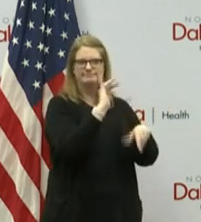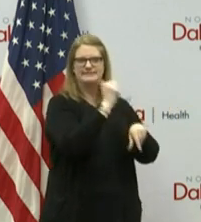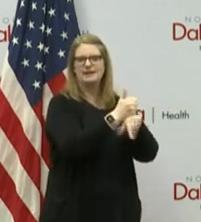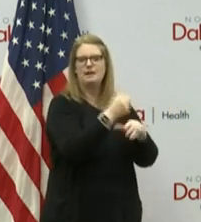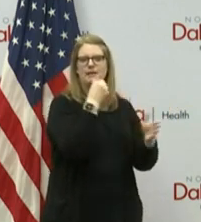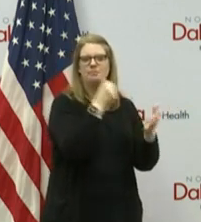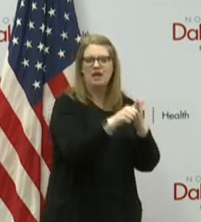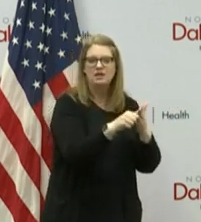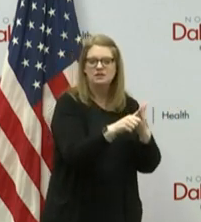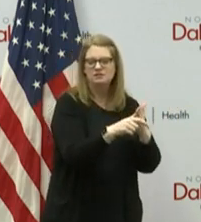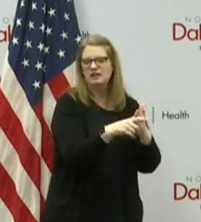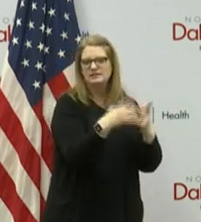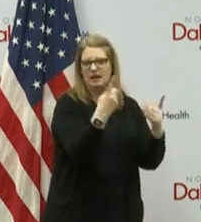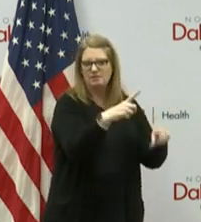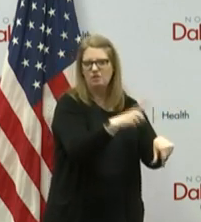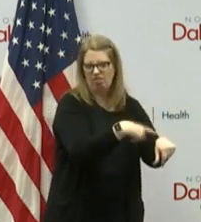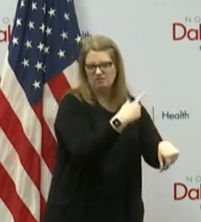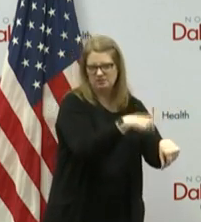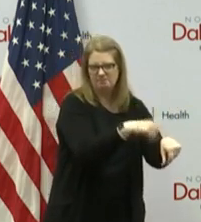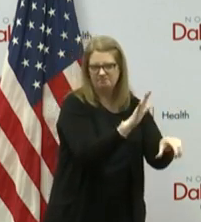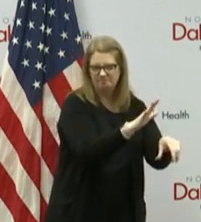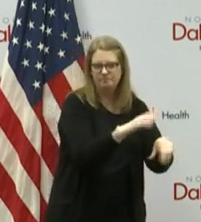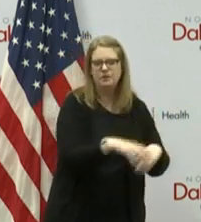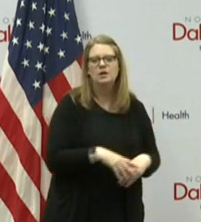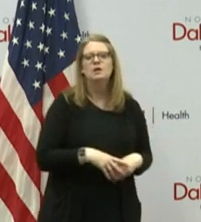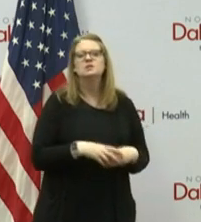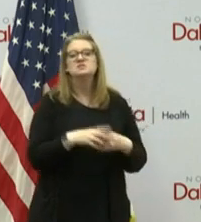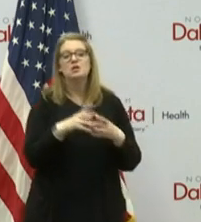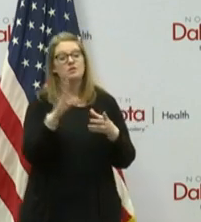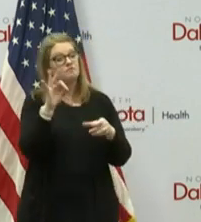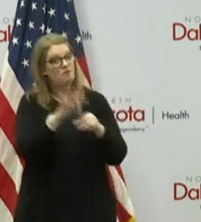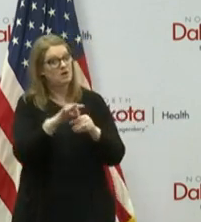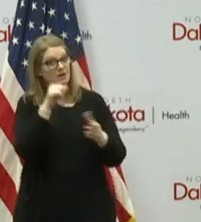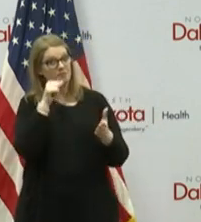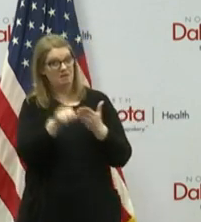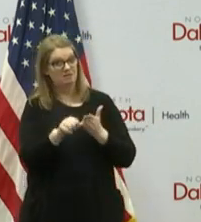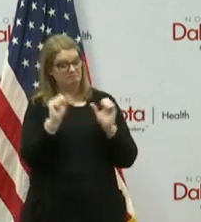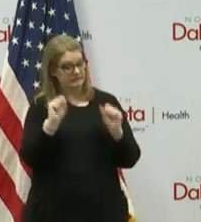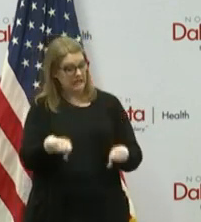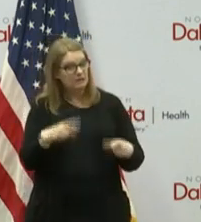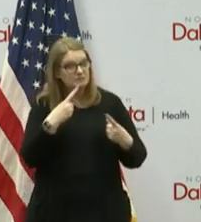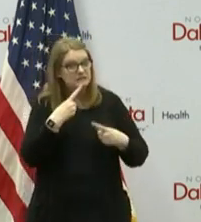DAY OF THE VOTE BUT YOU DIDN'T HAVE TO APPLY FOR AN ABSENTEE BALLOT, EVERYONE WAS VOTING BY MAIL THE VAST MAJORITY WAS DONE